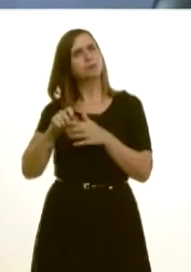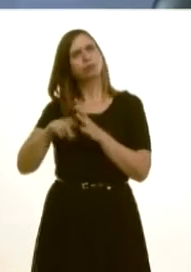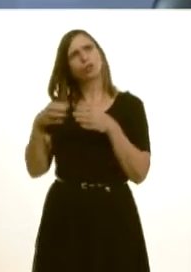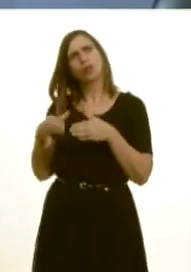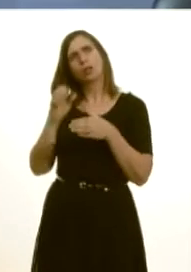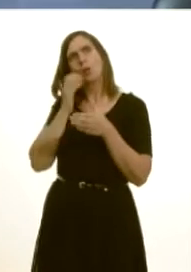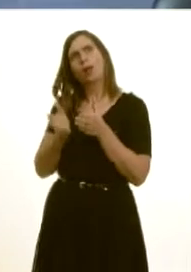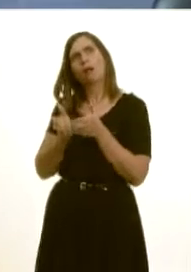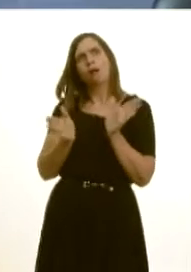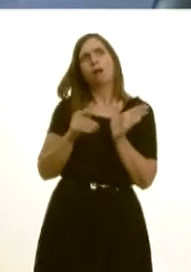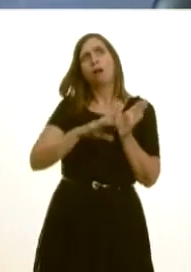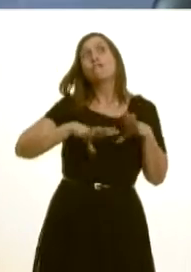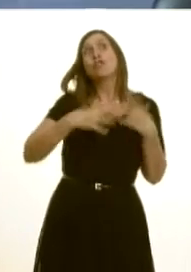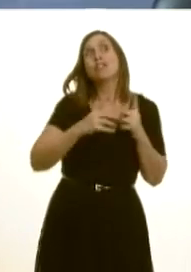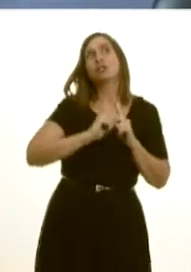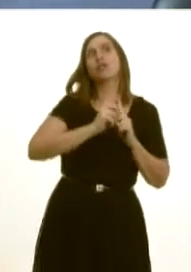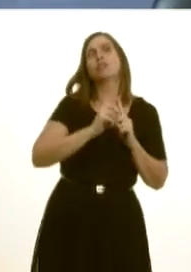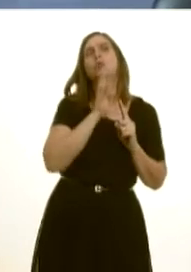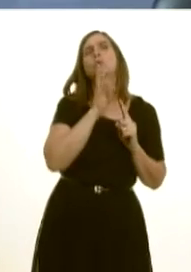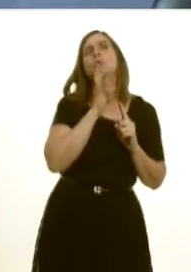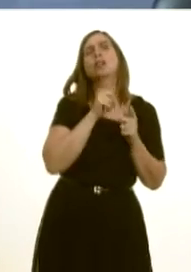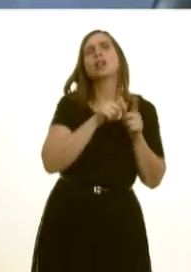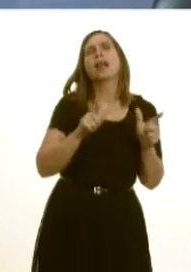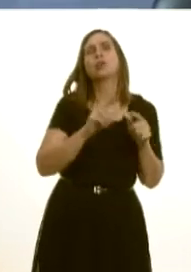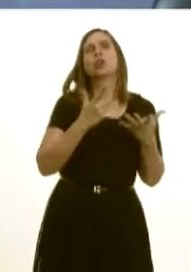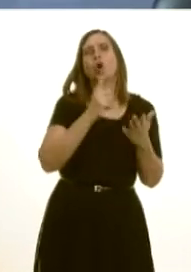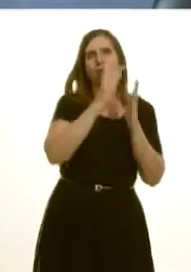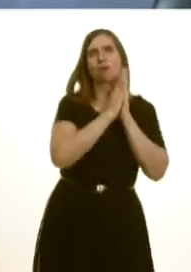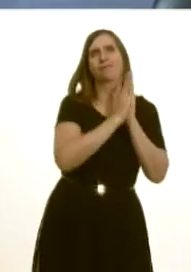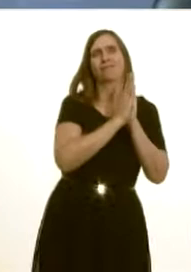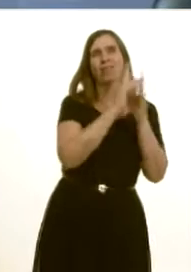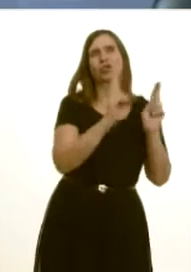to allow learners free travel to Welsh-language or faith-school sixth forms? If so, would